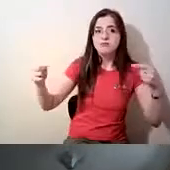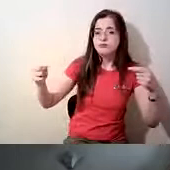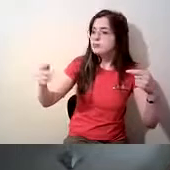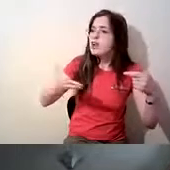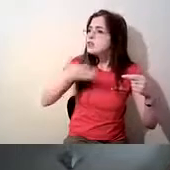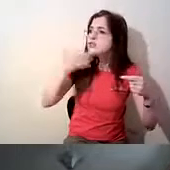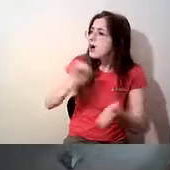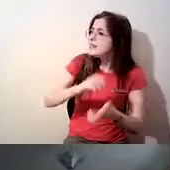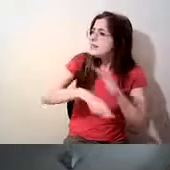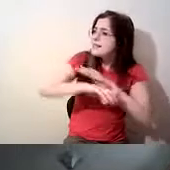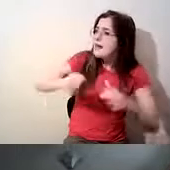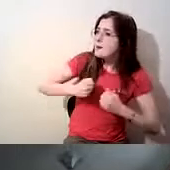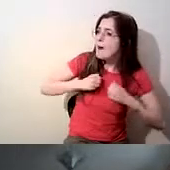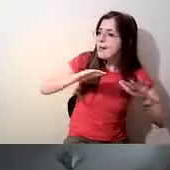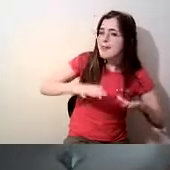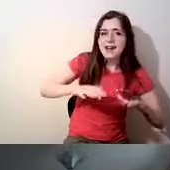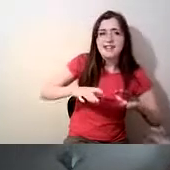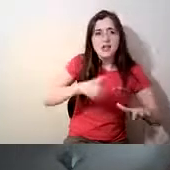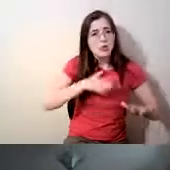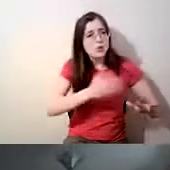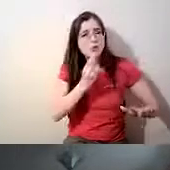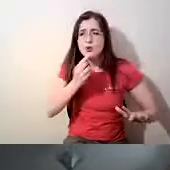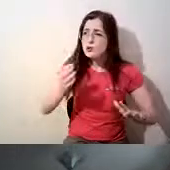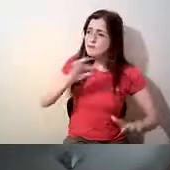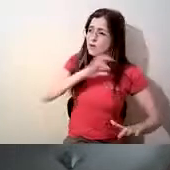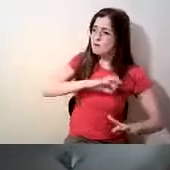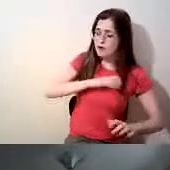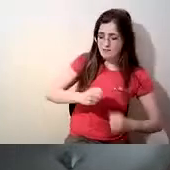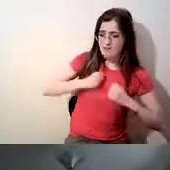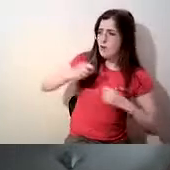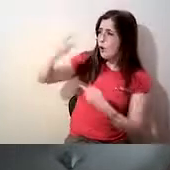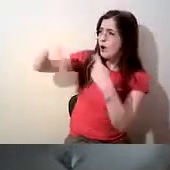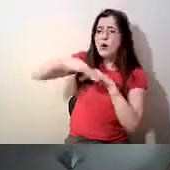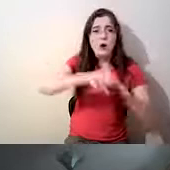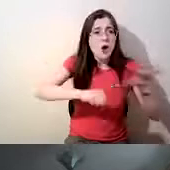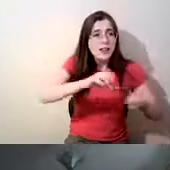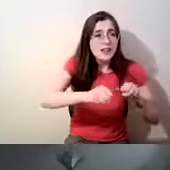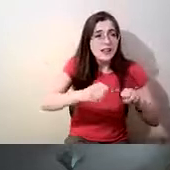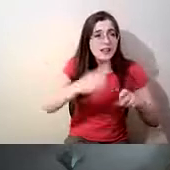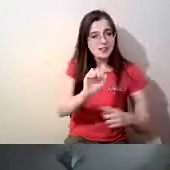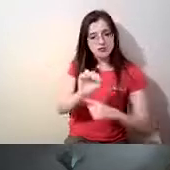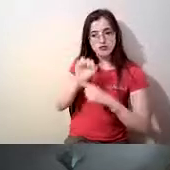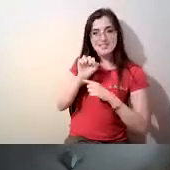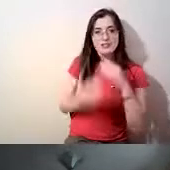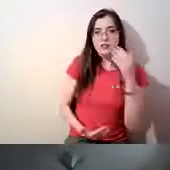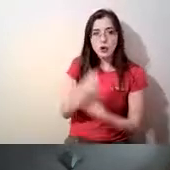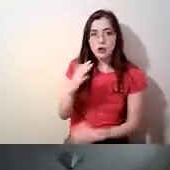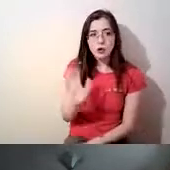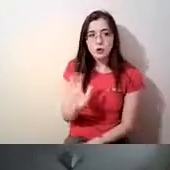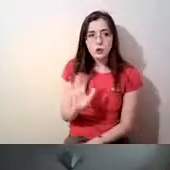profit for colonies for hundreds of years this resistance is not new and the people who have